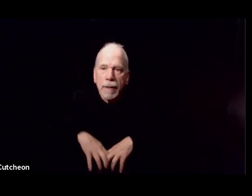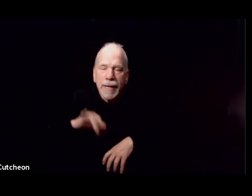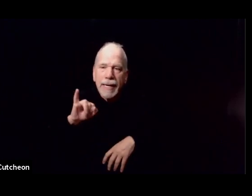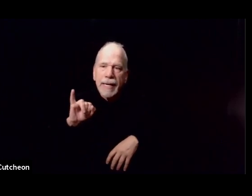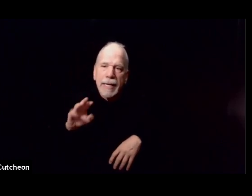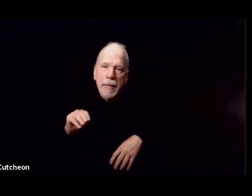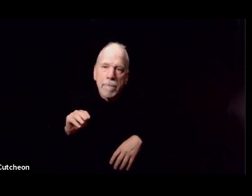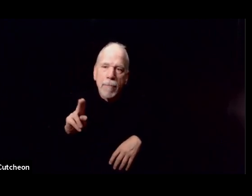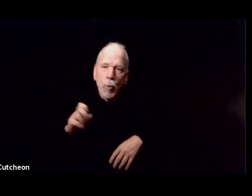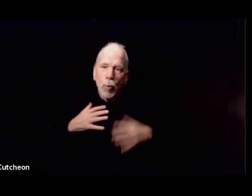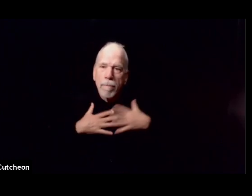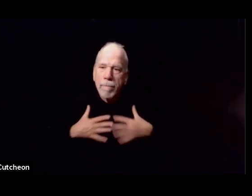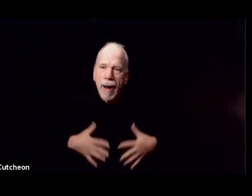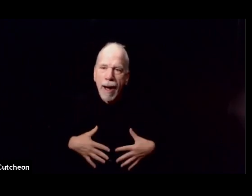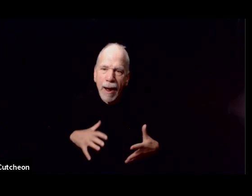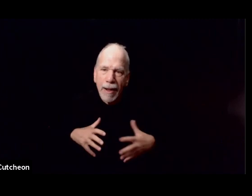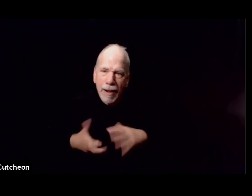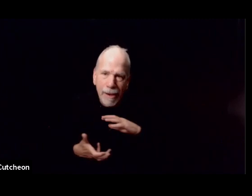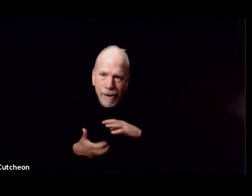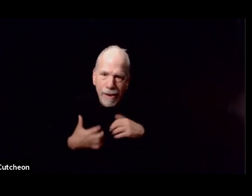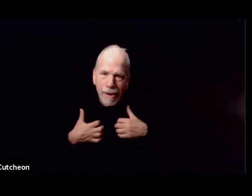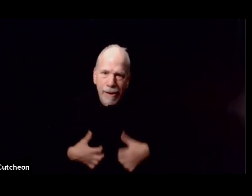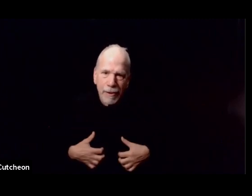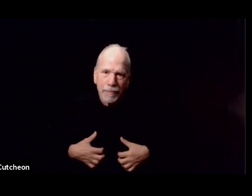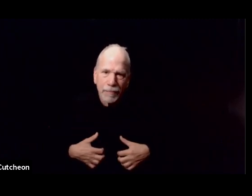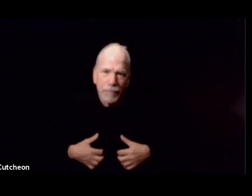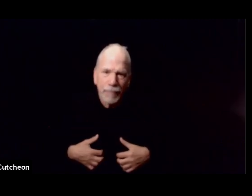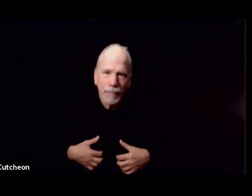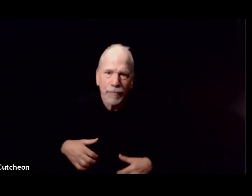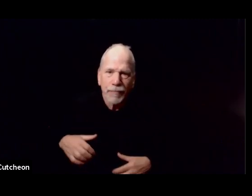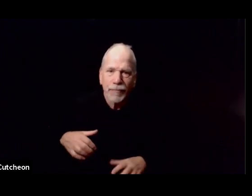modulate the immune system as well as modulate receptors in the lungs as well as anticoagulants